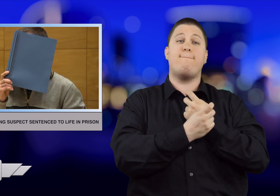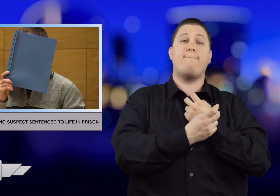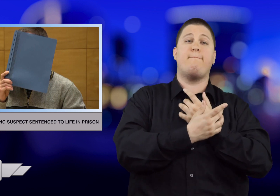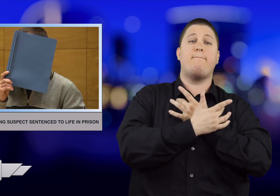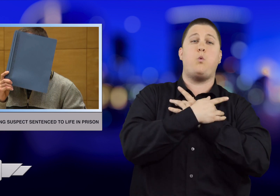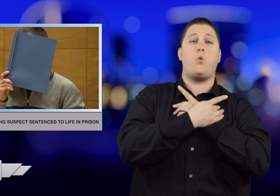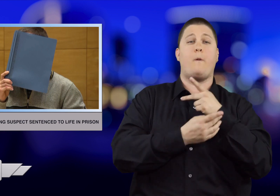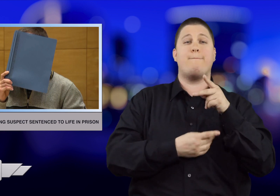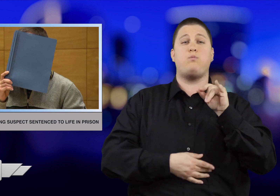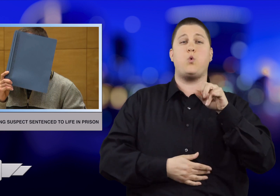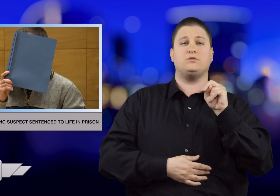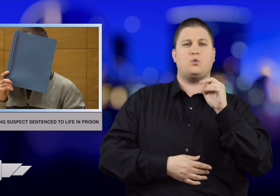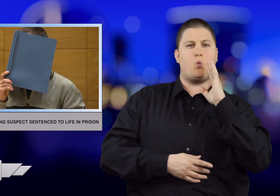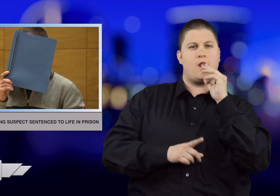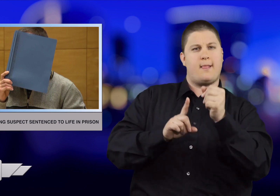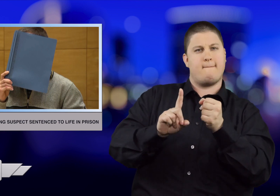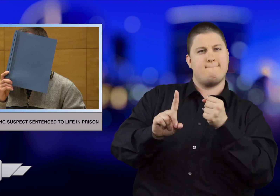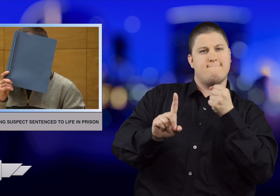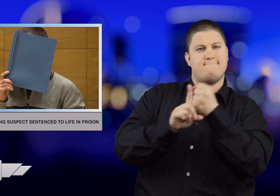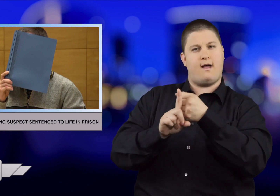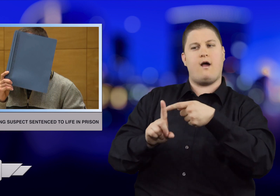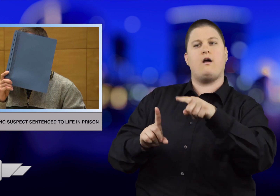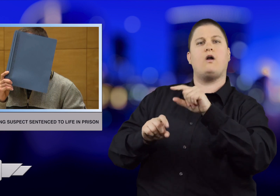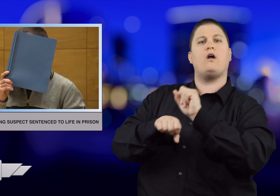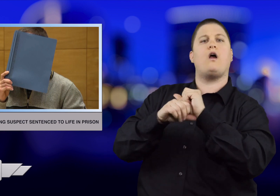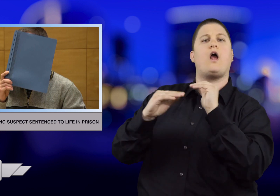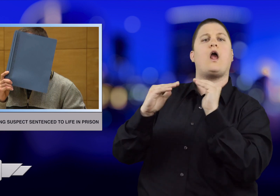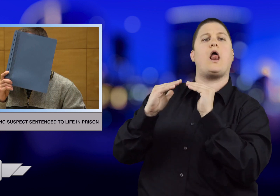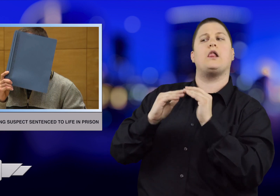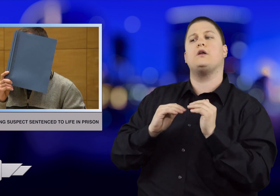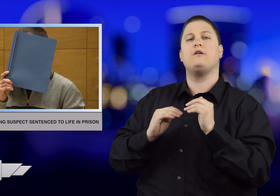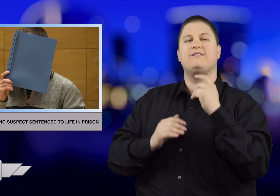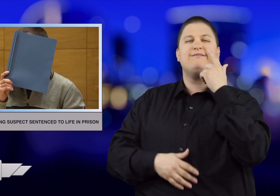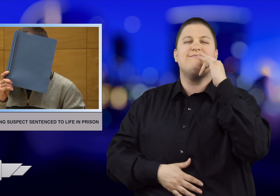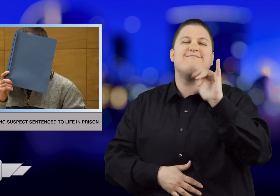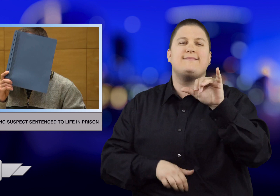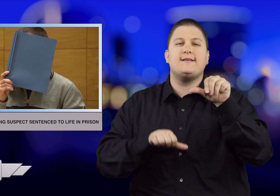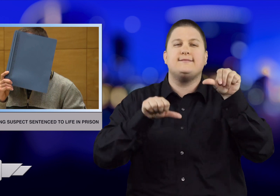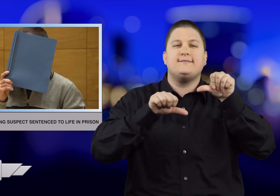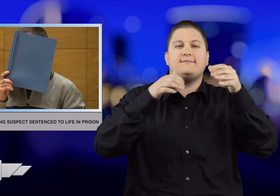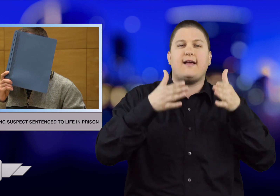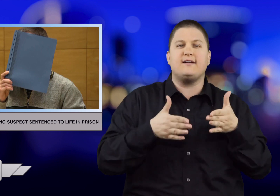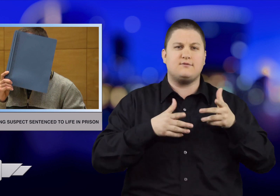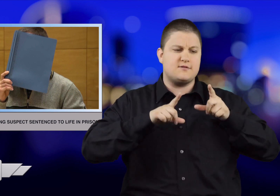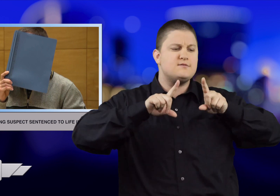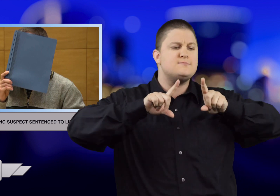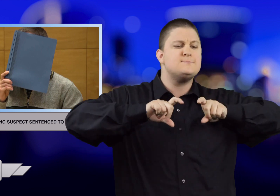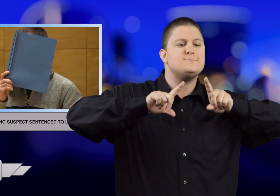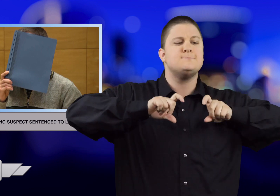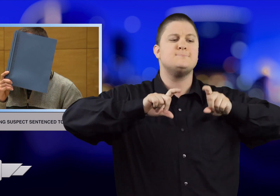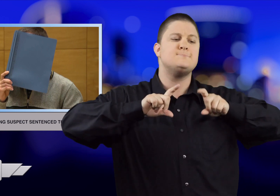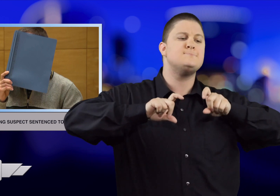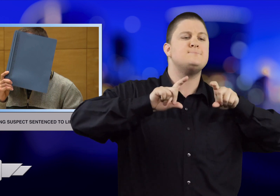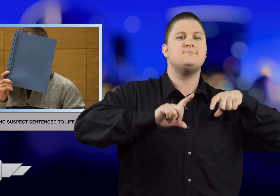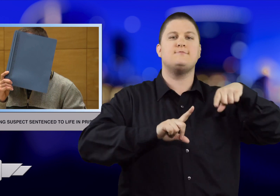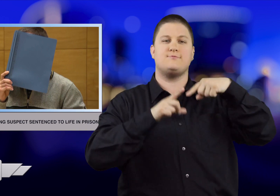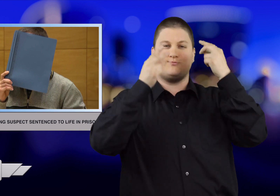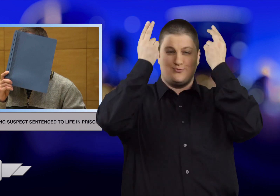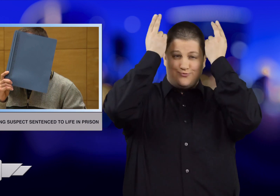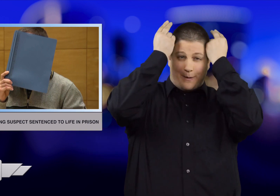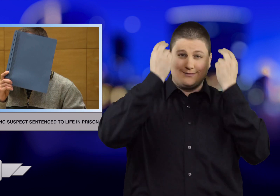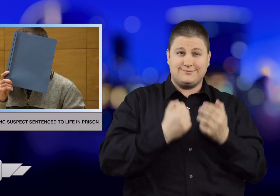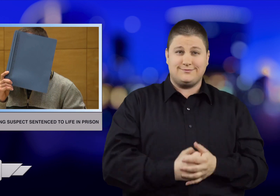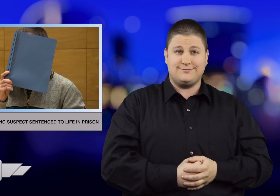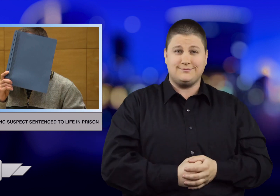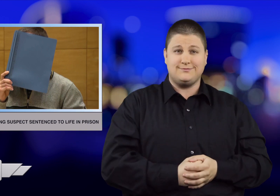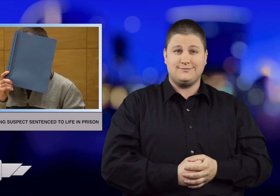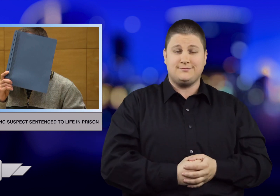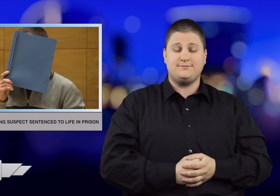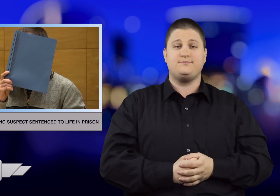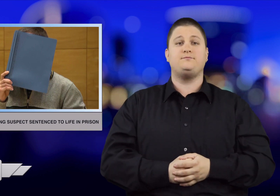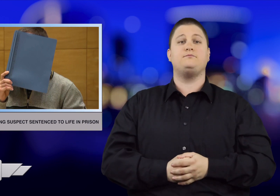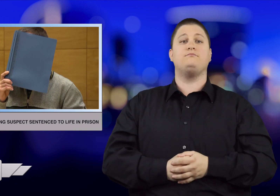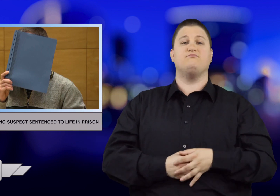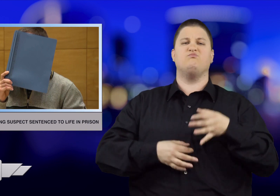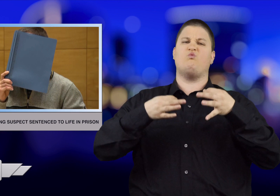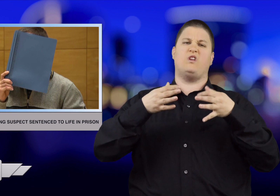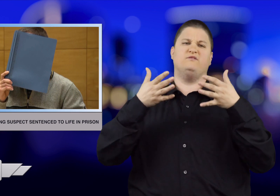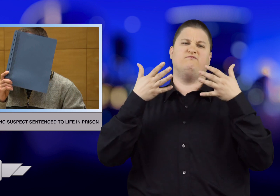to see how the poison would affect his colleagues, like a scientist performing tests on a rabbit.